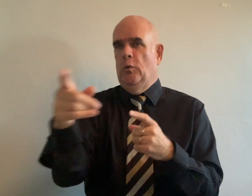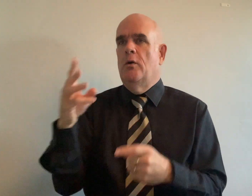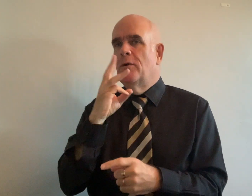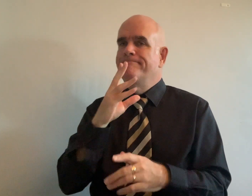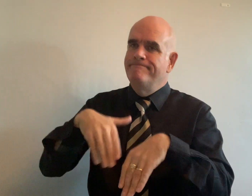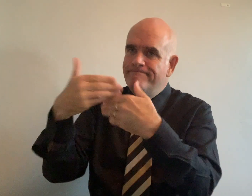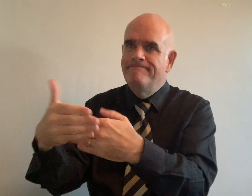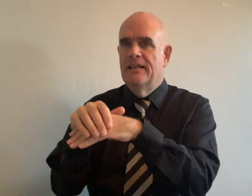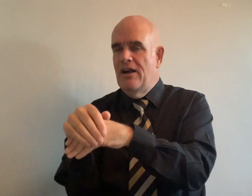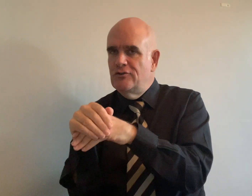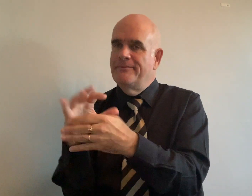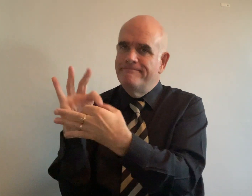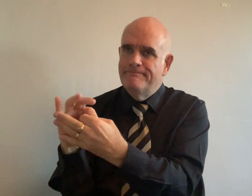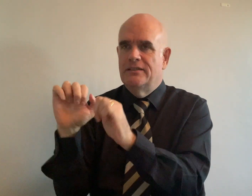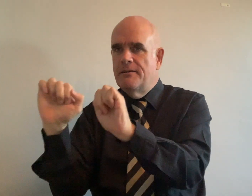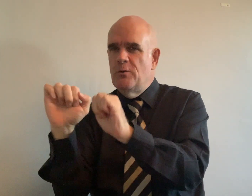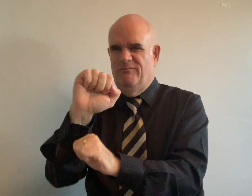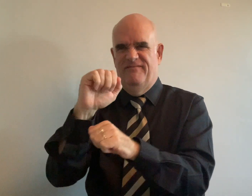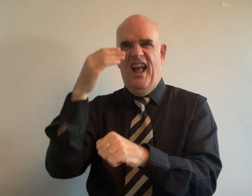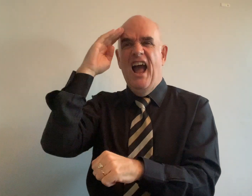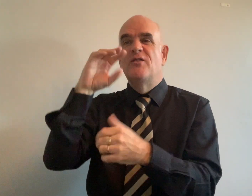deeply grateful I am to those of you who are reaching out a hand of friendship